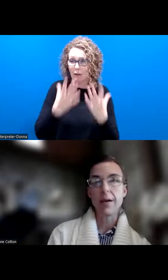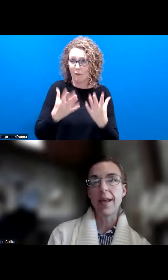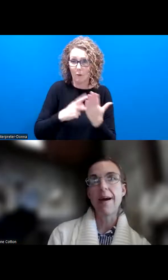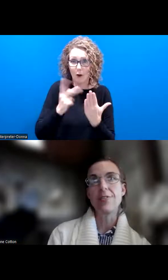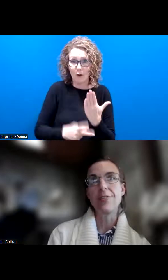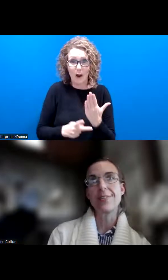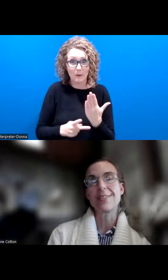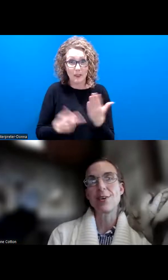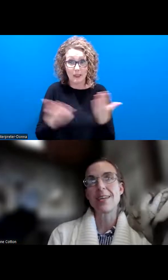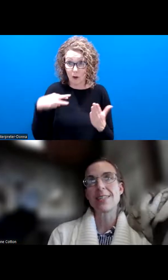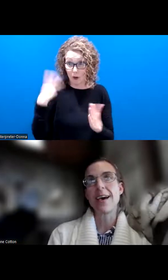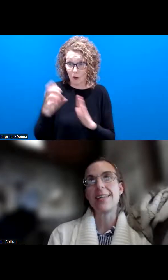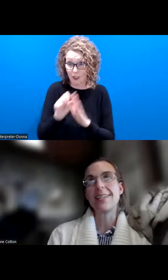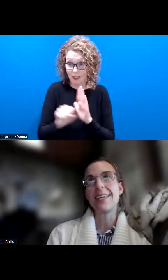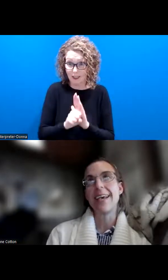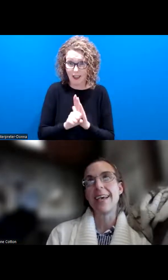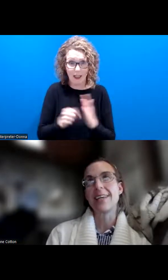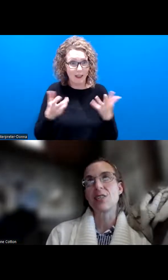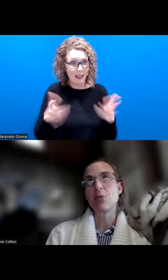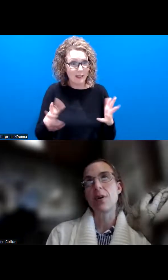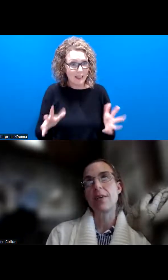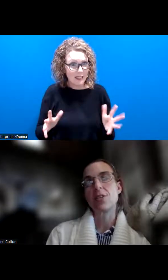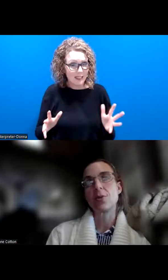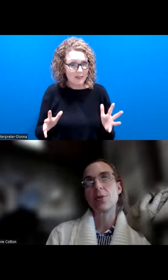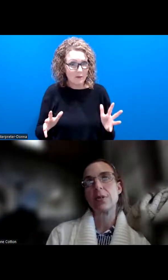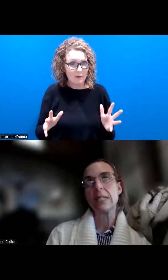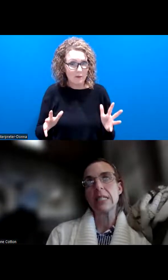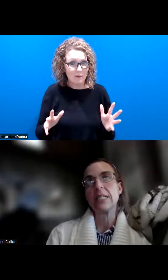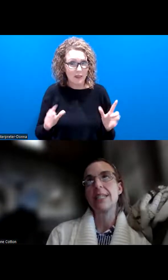unfortunately don't qualify like we would assume we do, which is